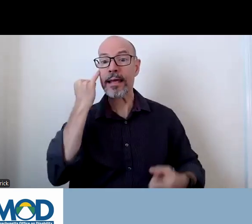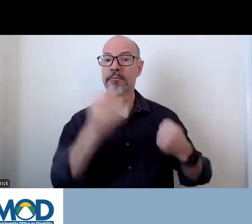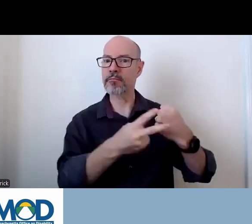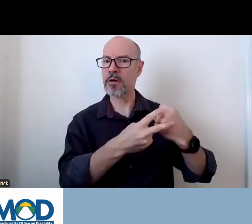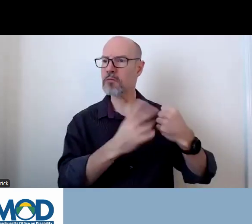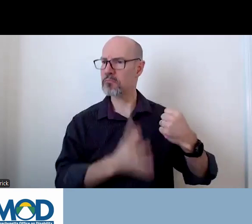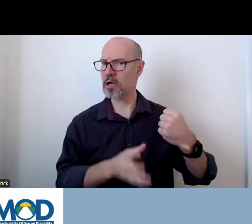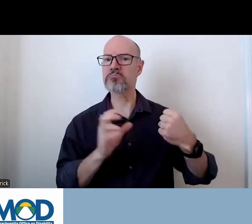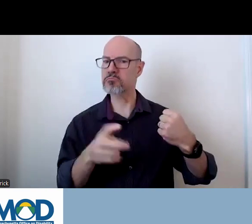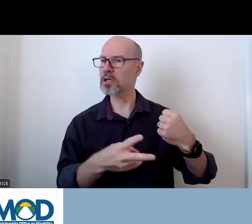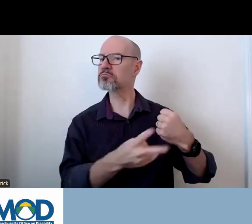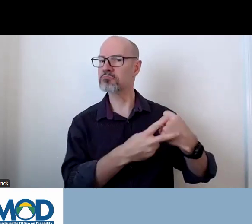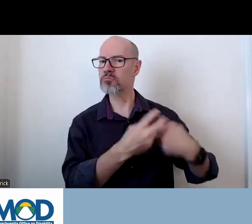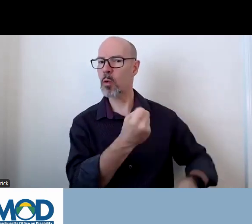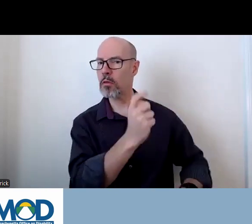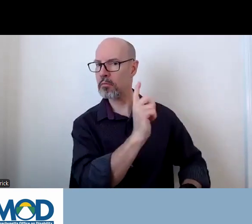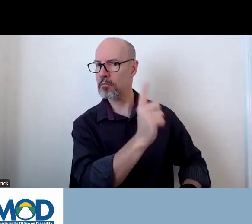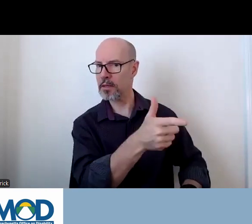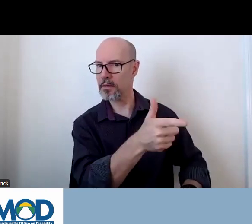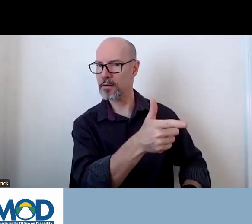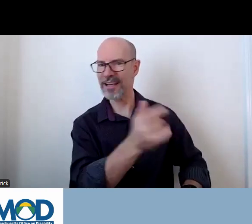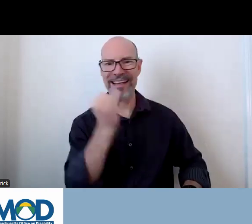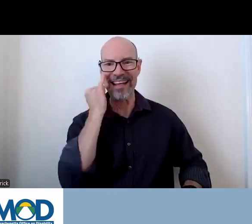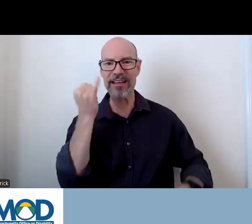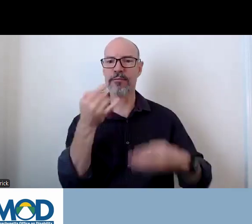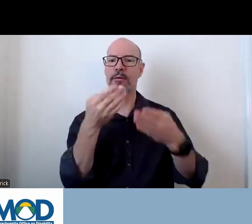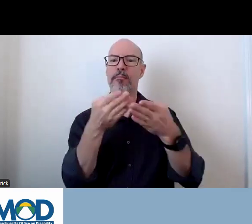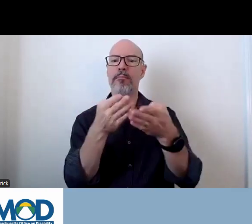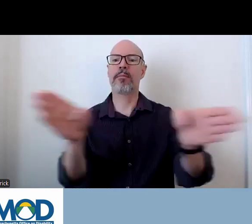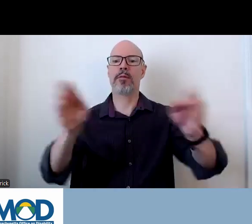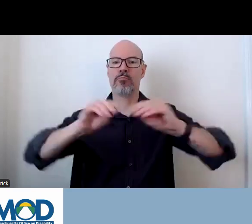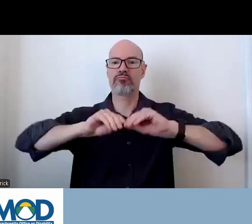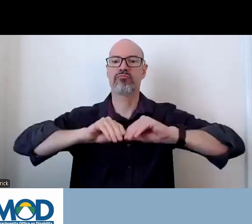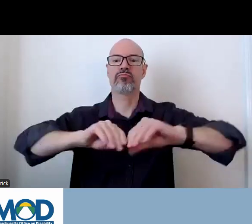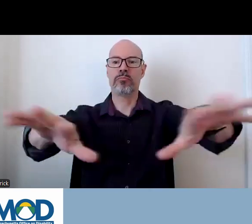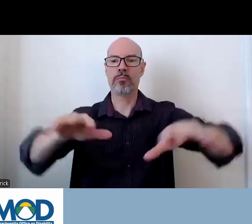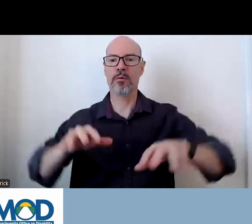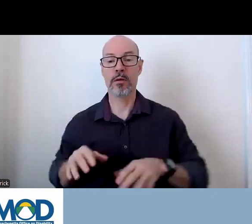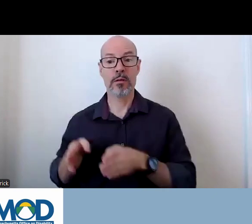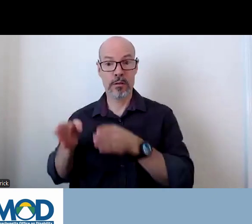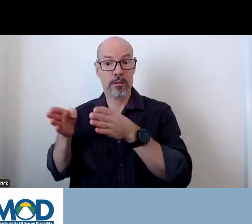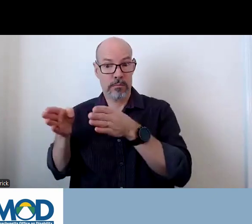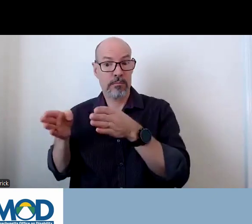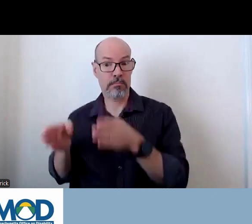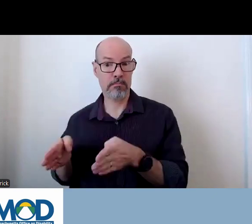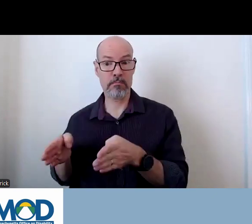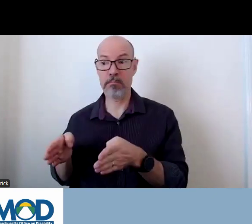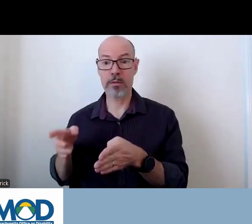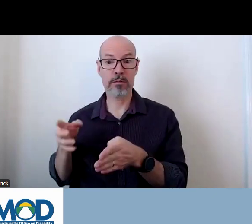and you're allowed to archive it, uhm, if it is still out there publically and a member of the public needs effective